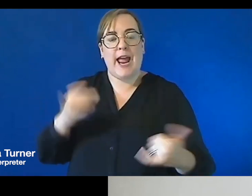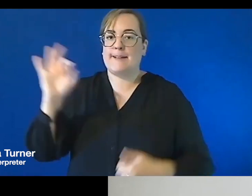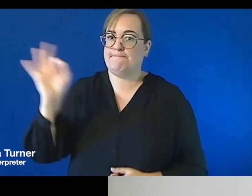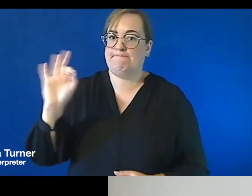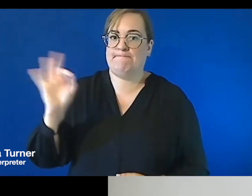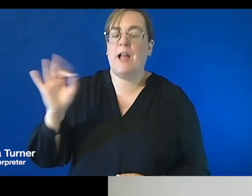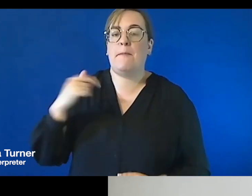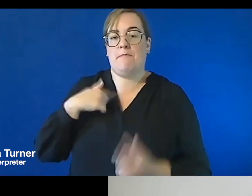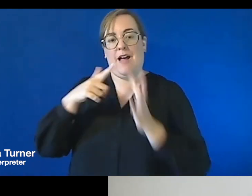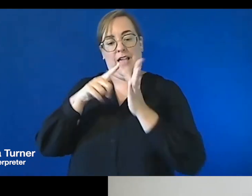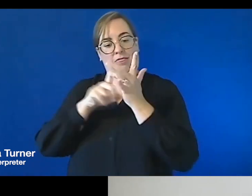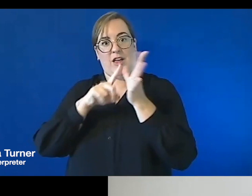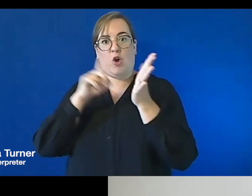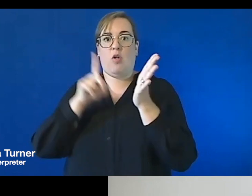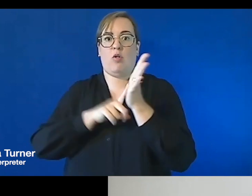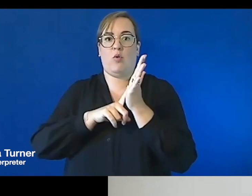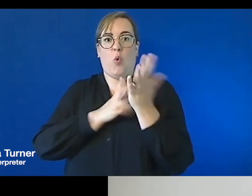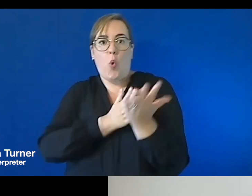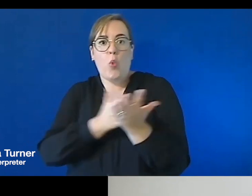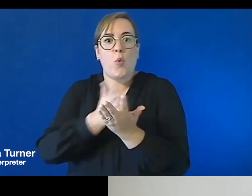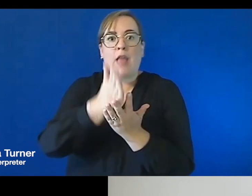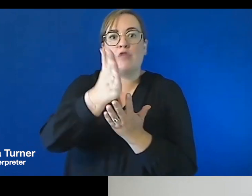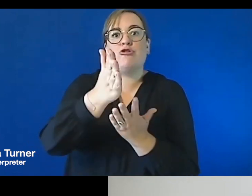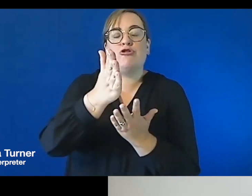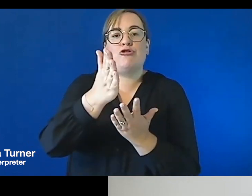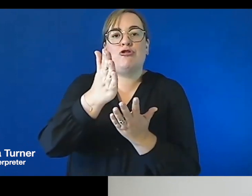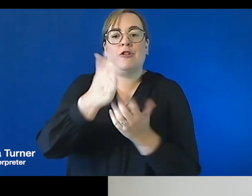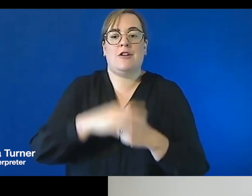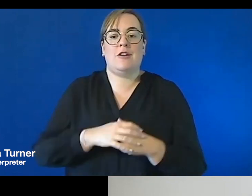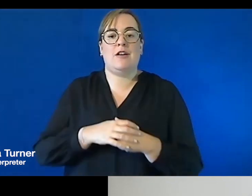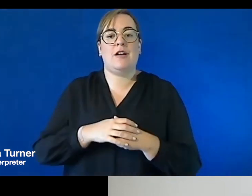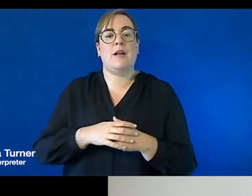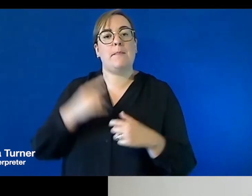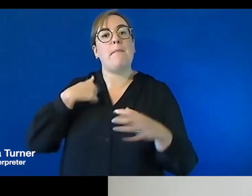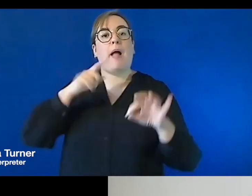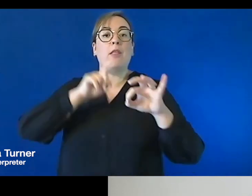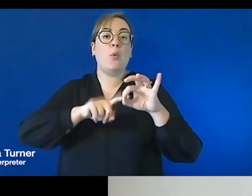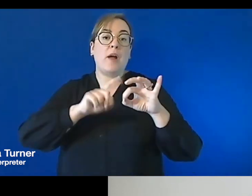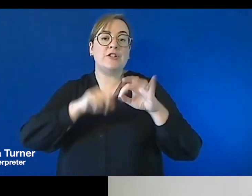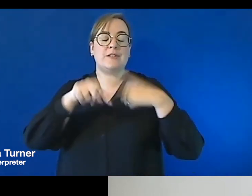enough to it just making an exit. It's just a question of your personal responsibility,